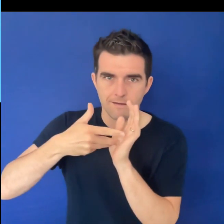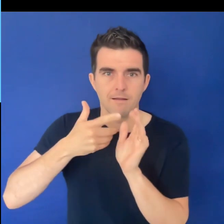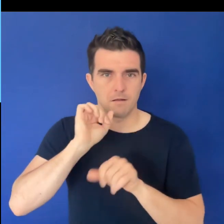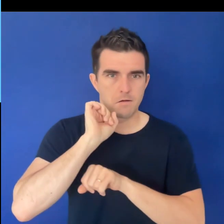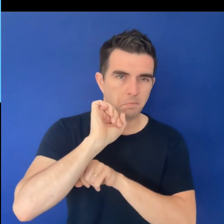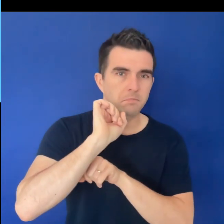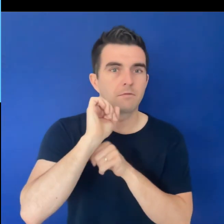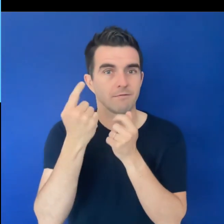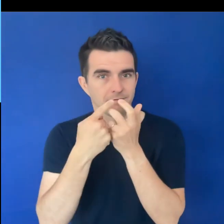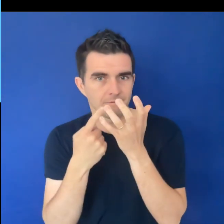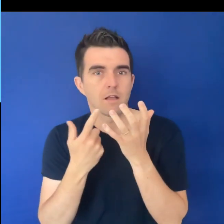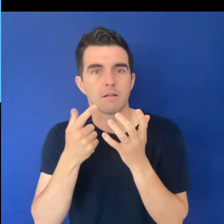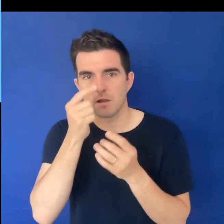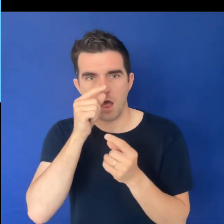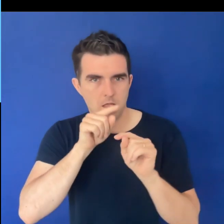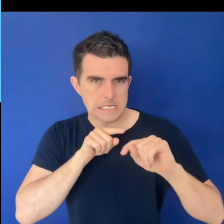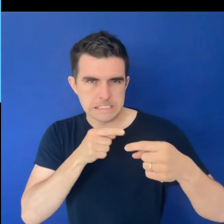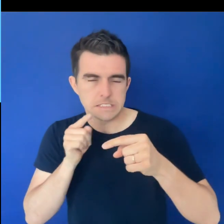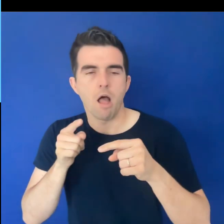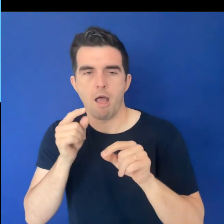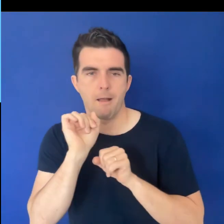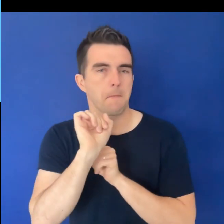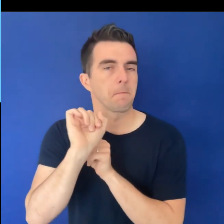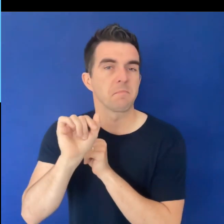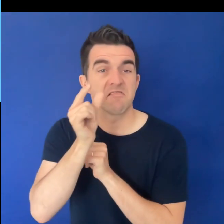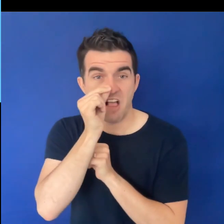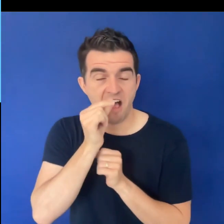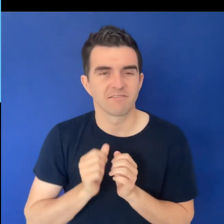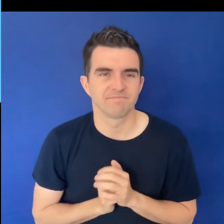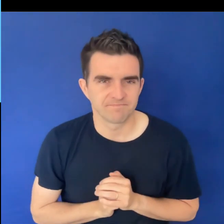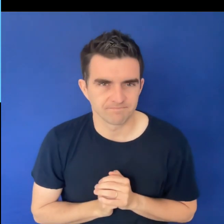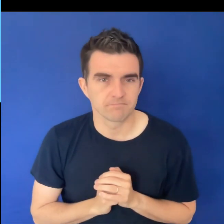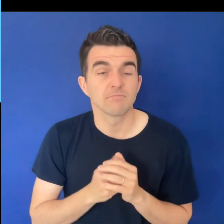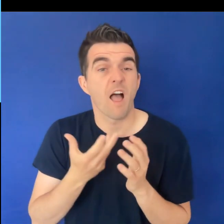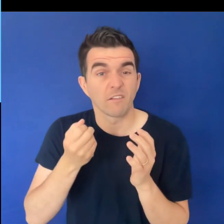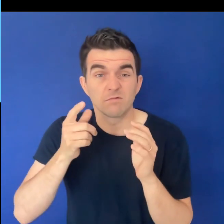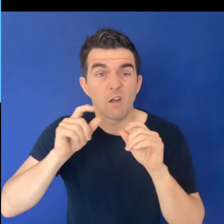font size modifier, colourblind assistance, player and enemy outline options,